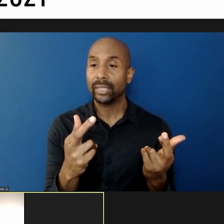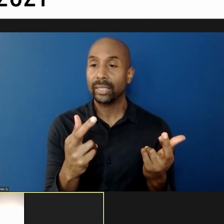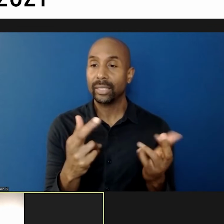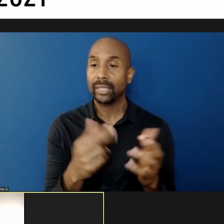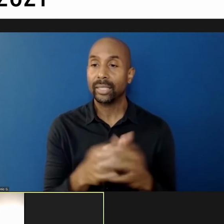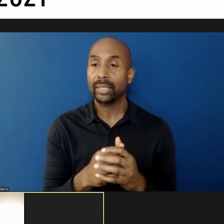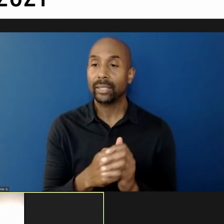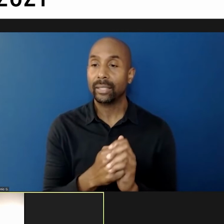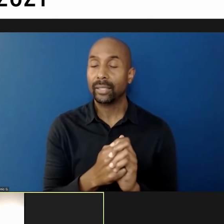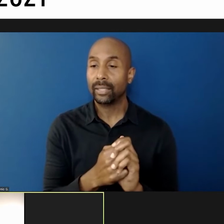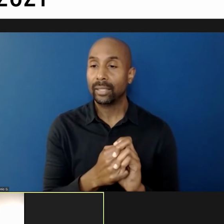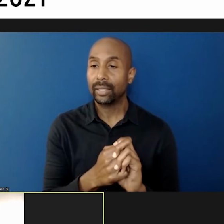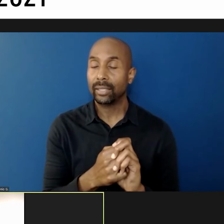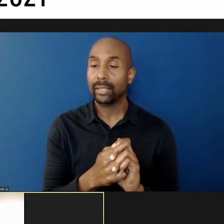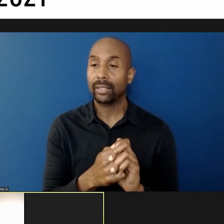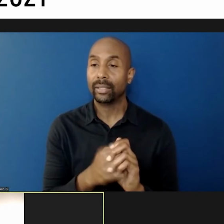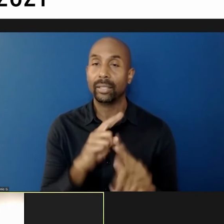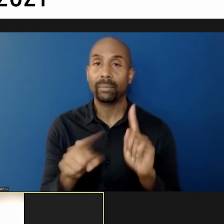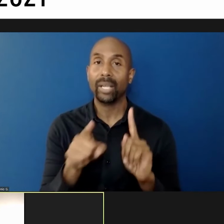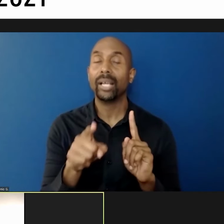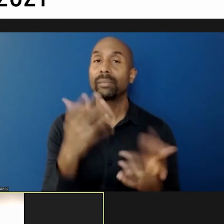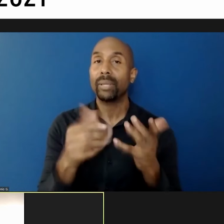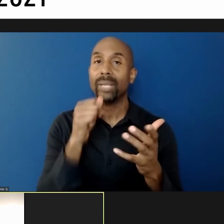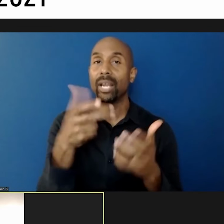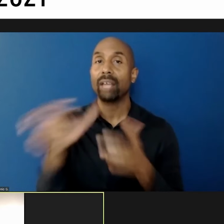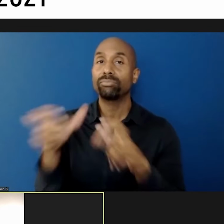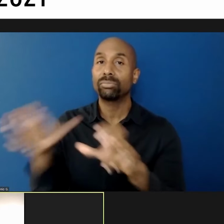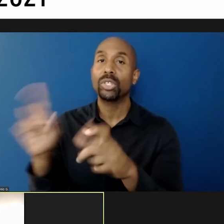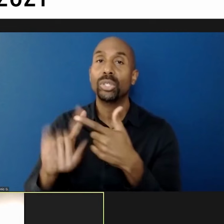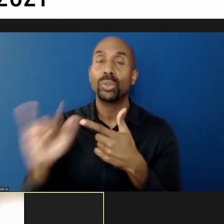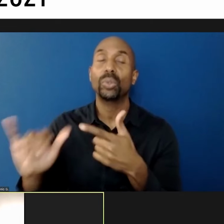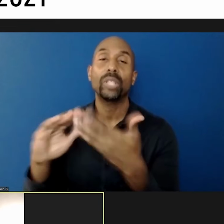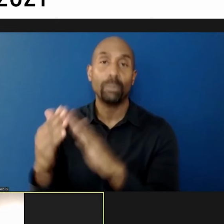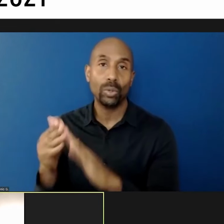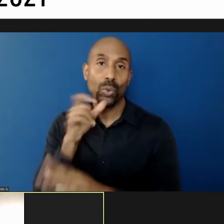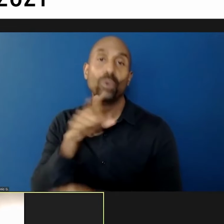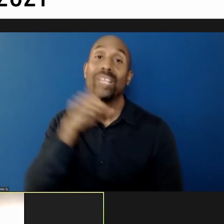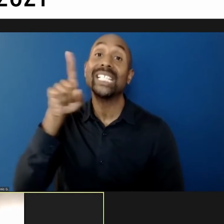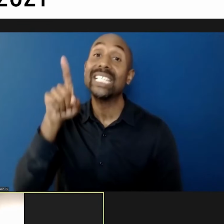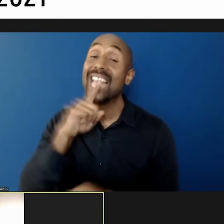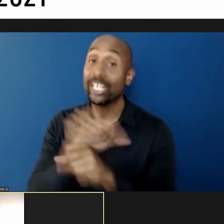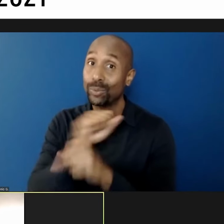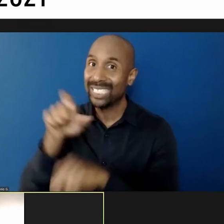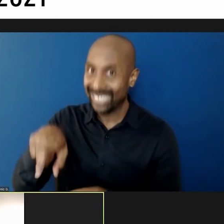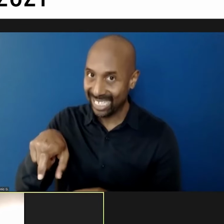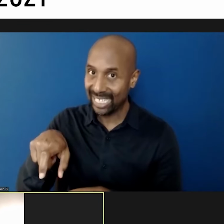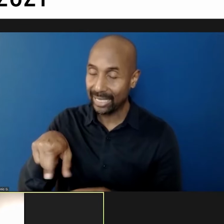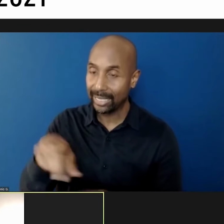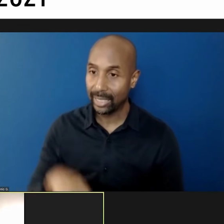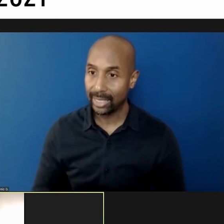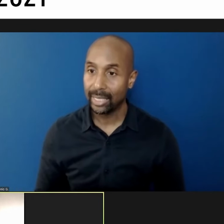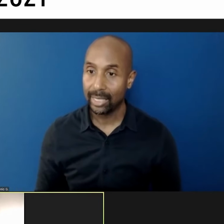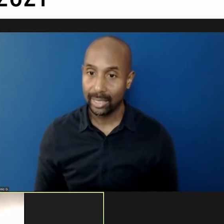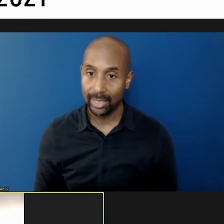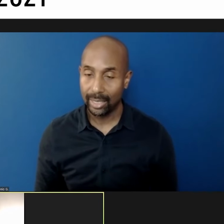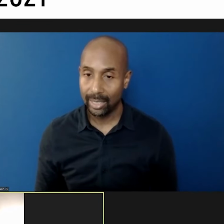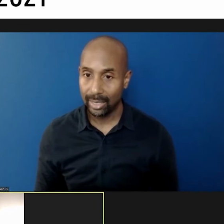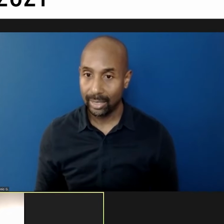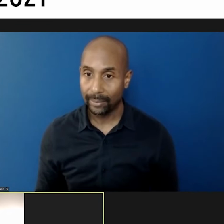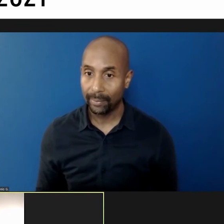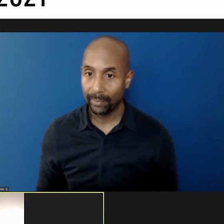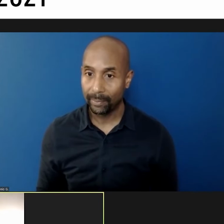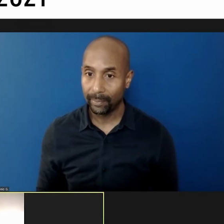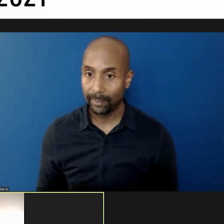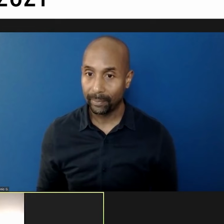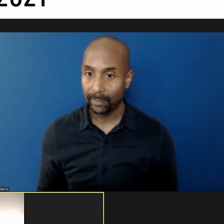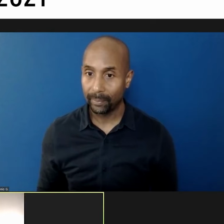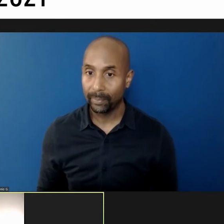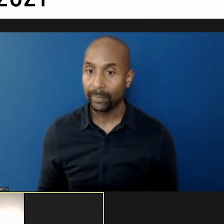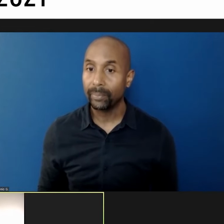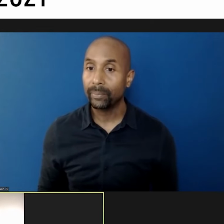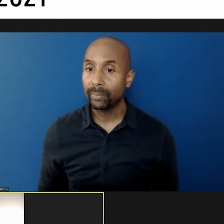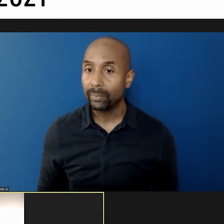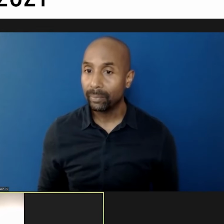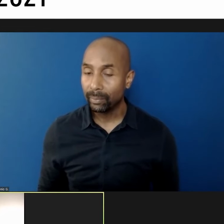where are we in terms of our participation and engagement in driving closer to be on